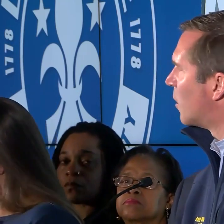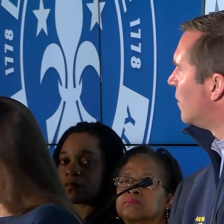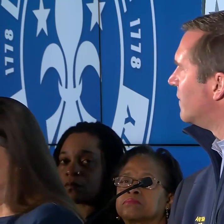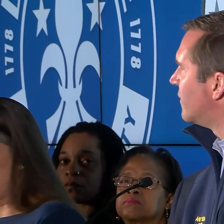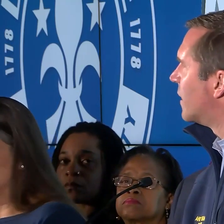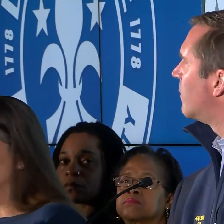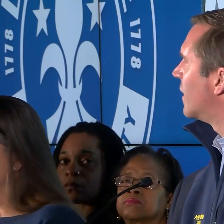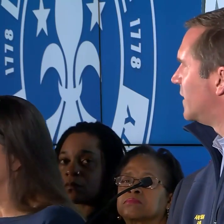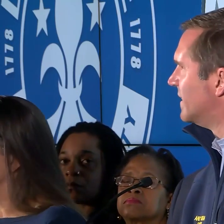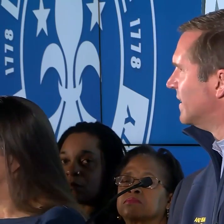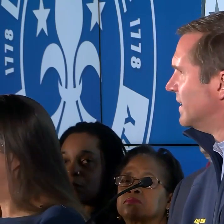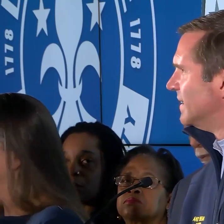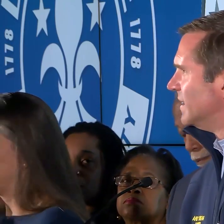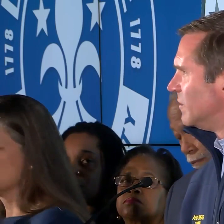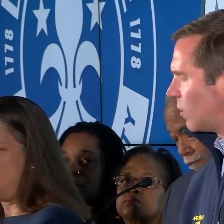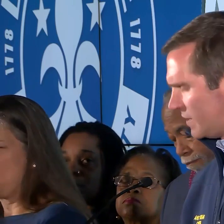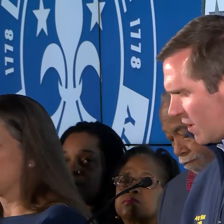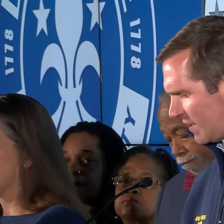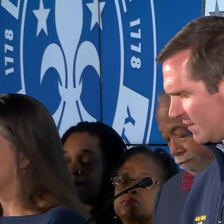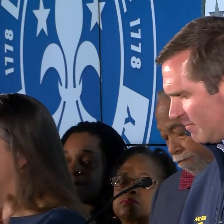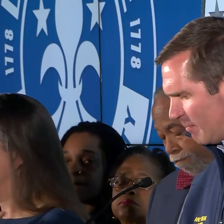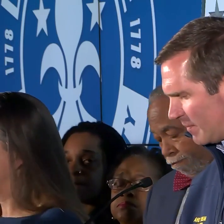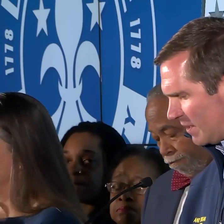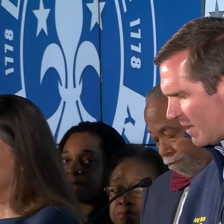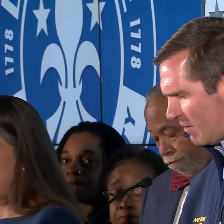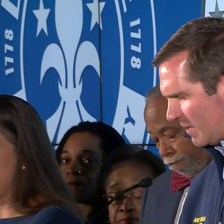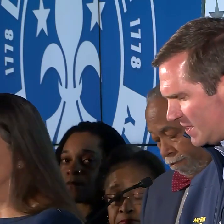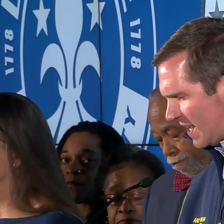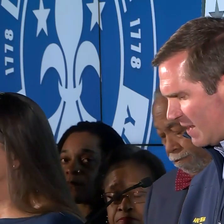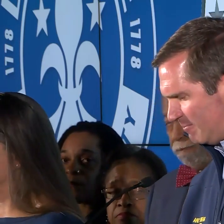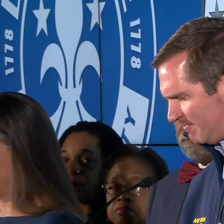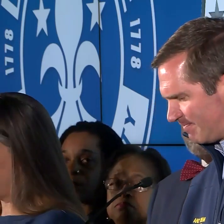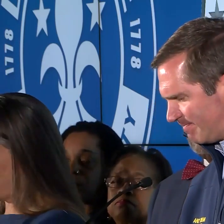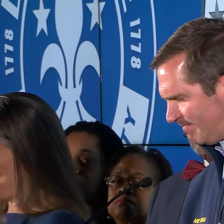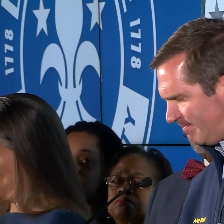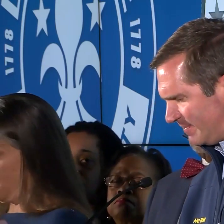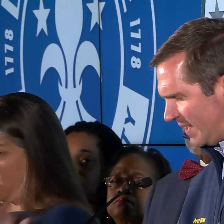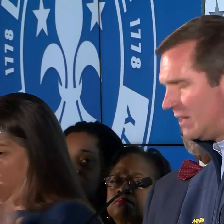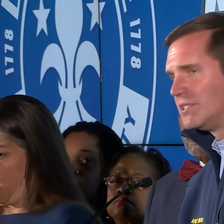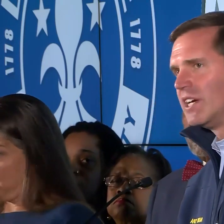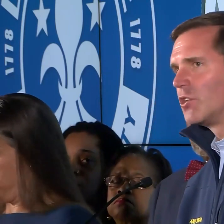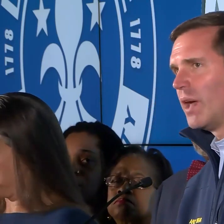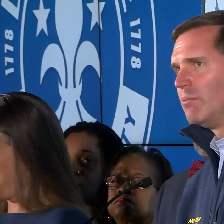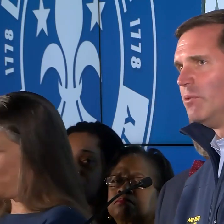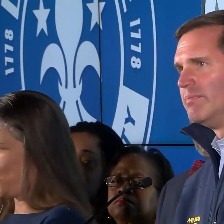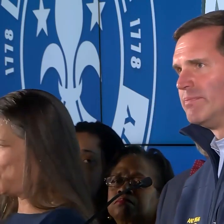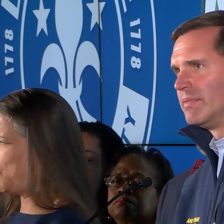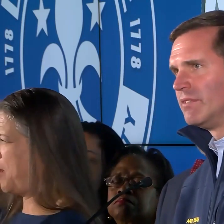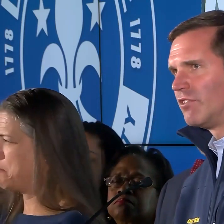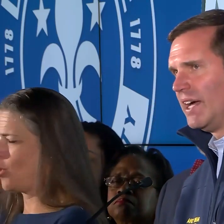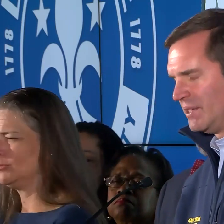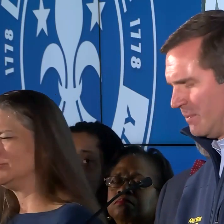world and very rarely are we talking about my job. He was an incredible friend.